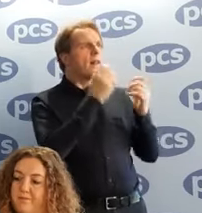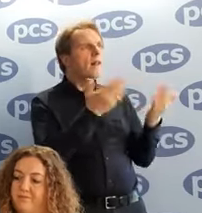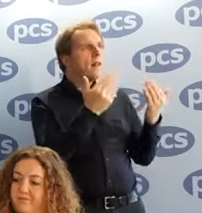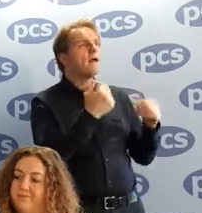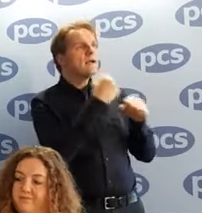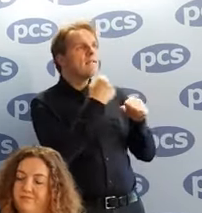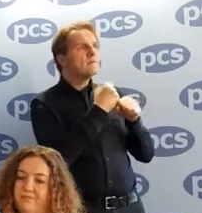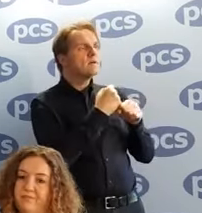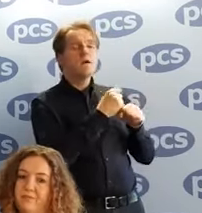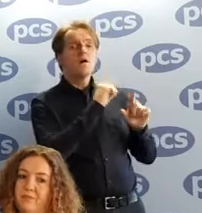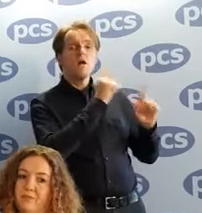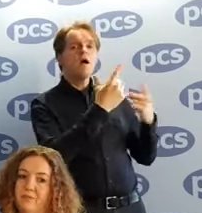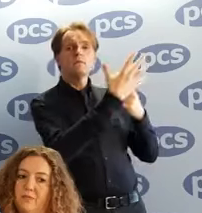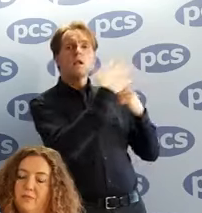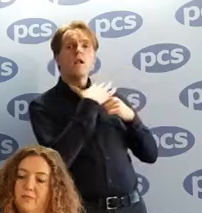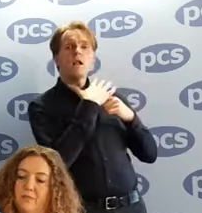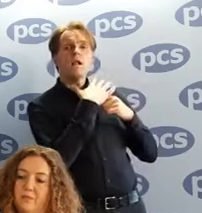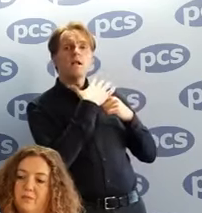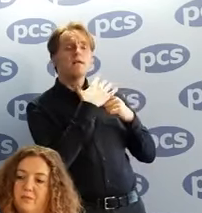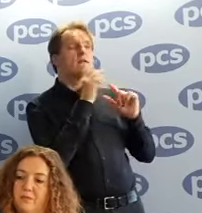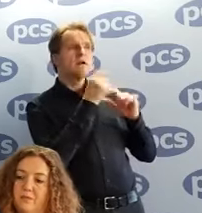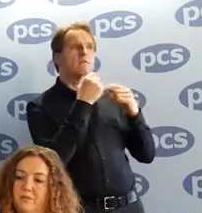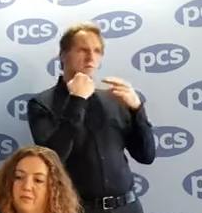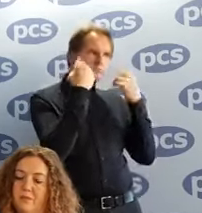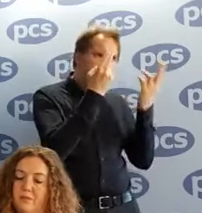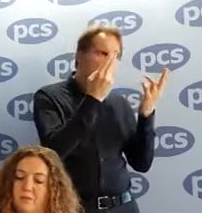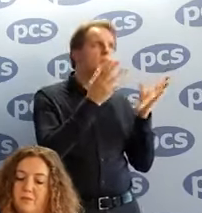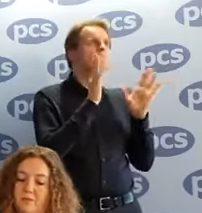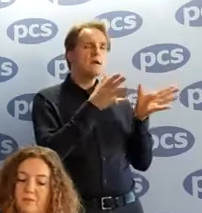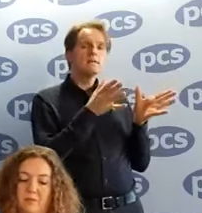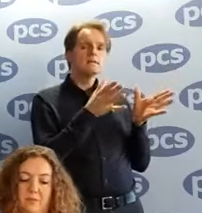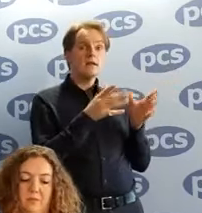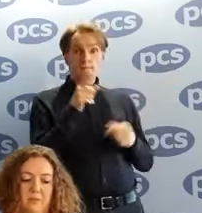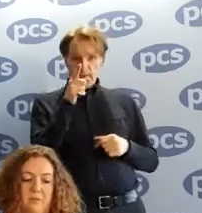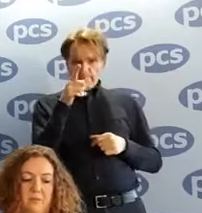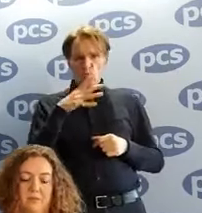currently want to. And therefore let's not leave any stone unturned. If you need help, ask for help